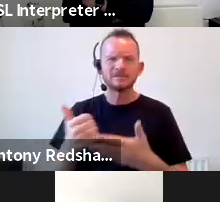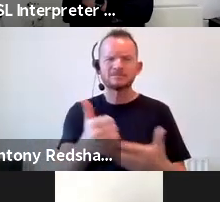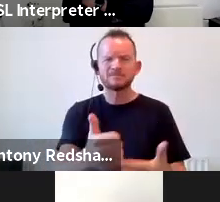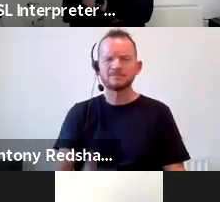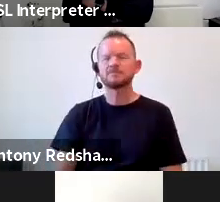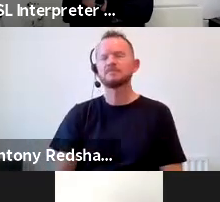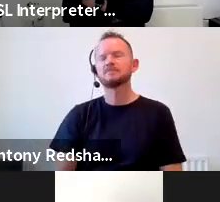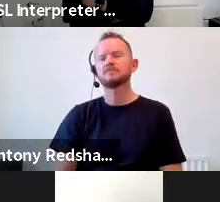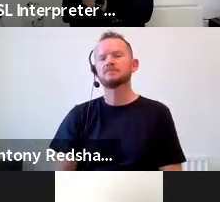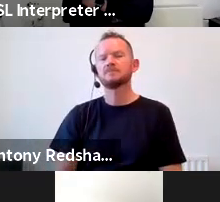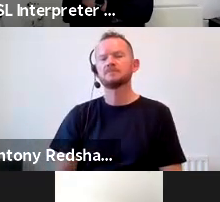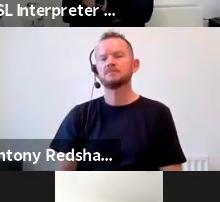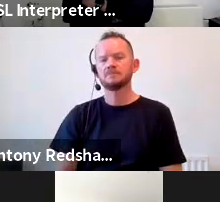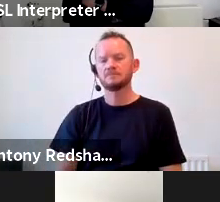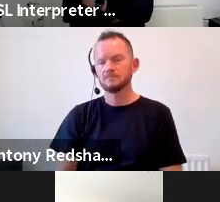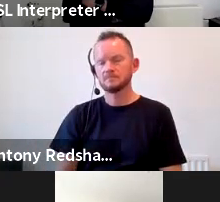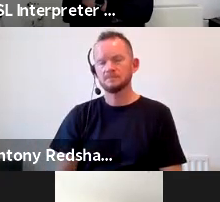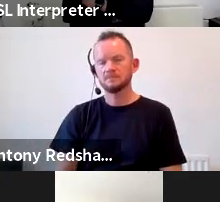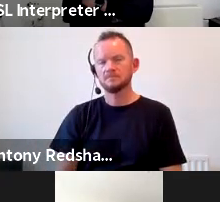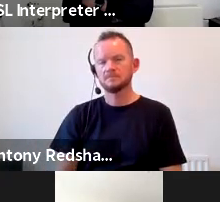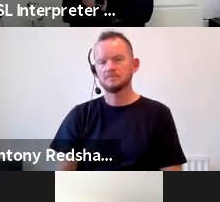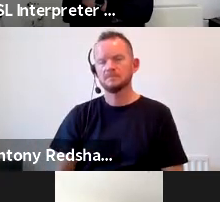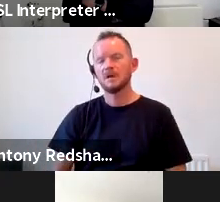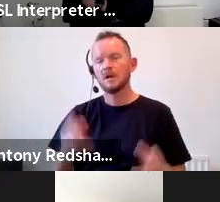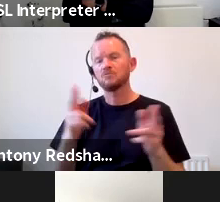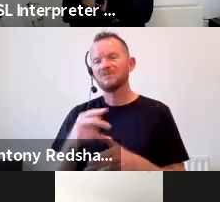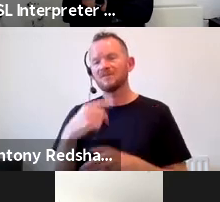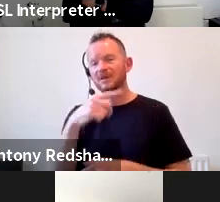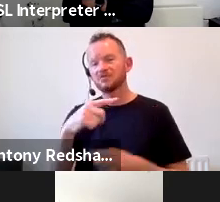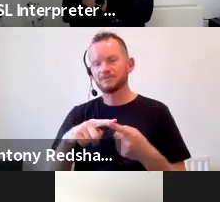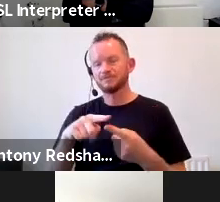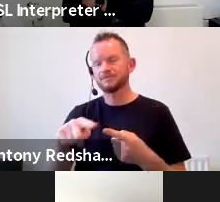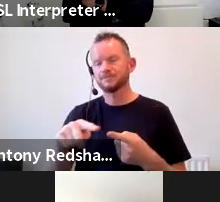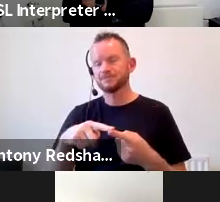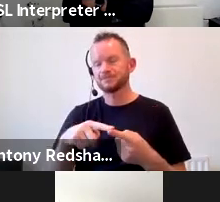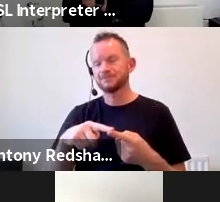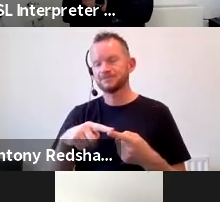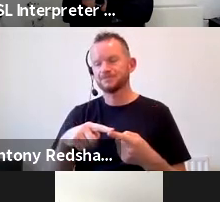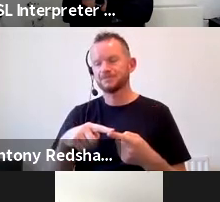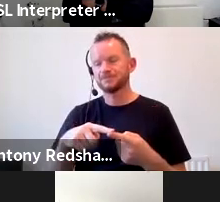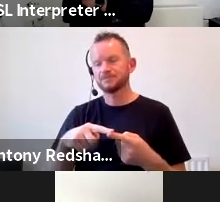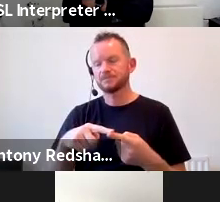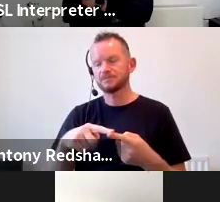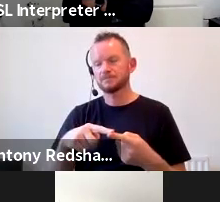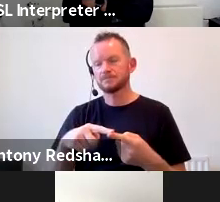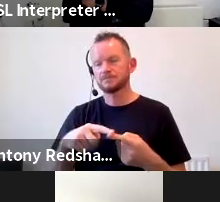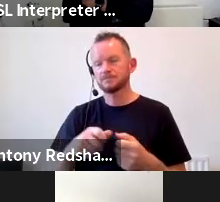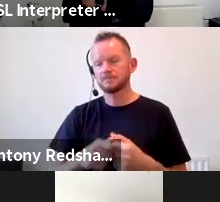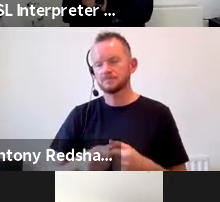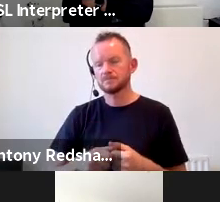And mentioned briefly that as well.